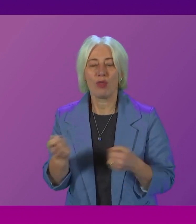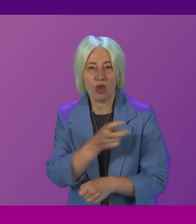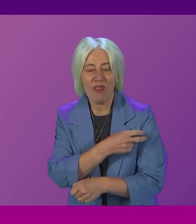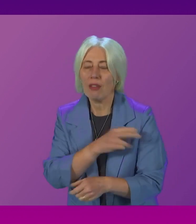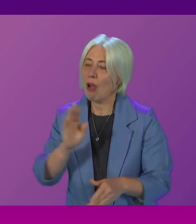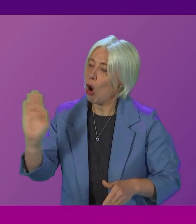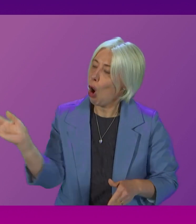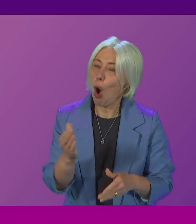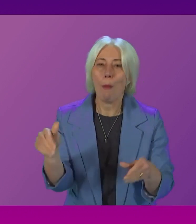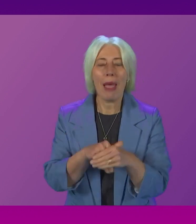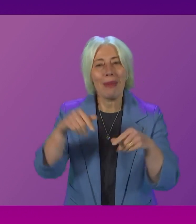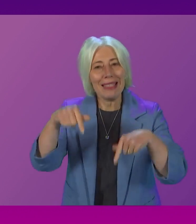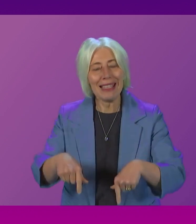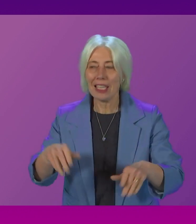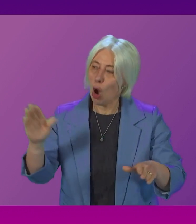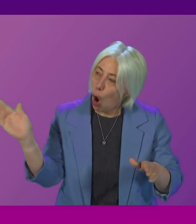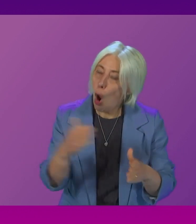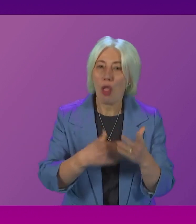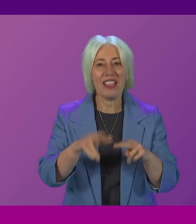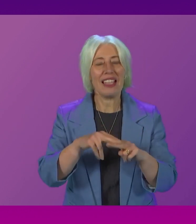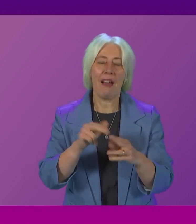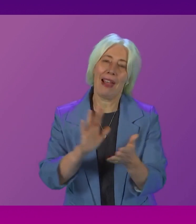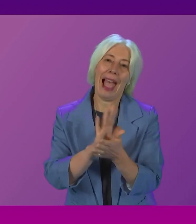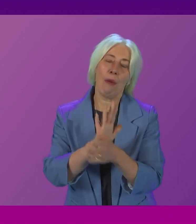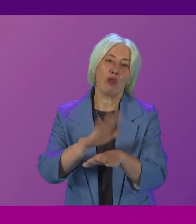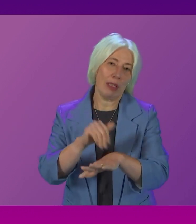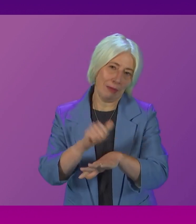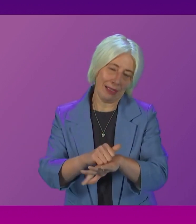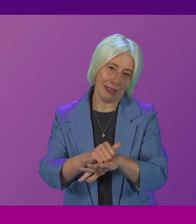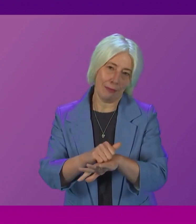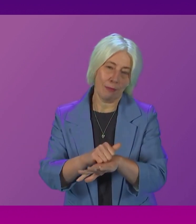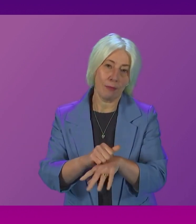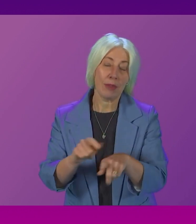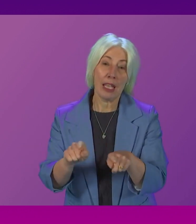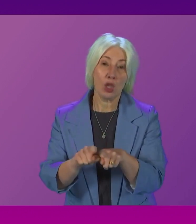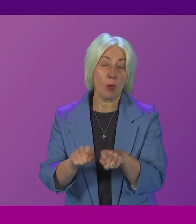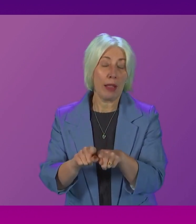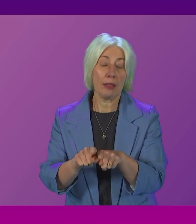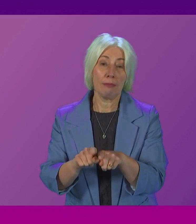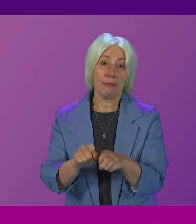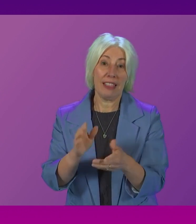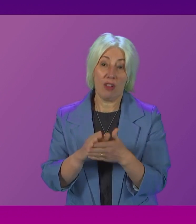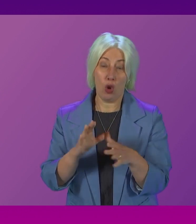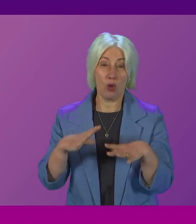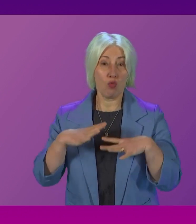chamber and all our staff a very happy Christmas. Particularly as we break for Christmas this year,